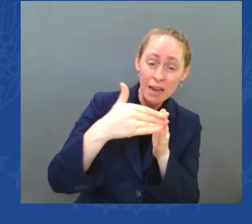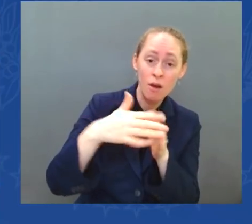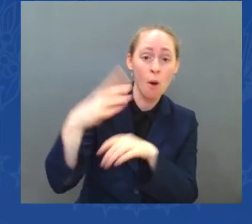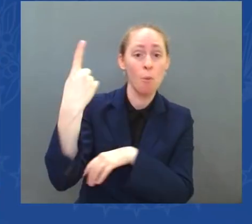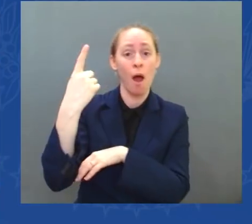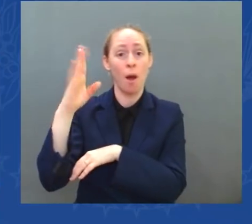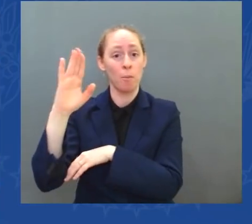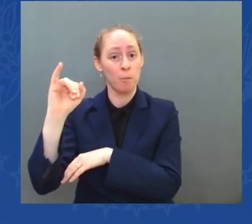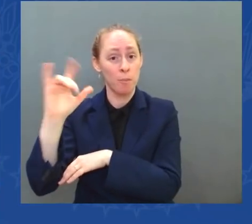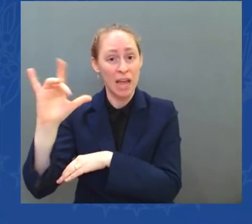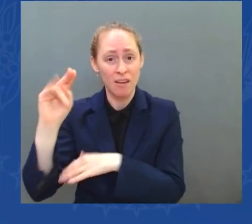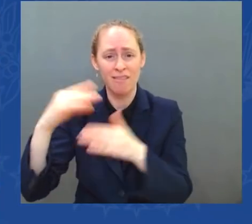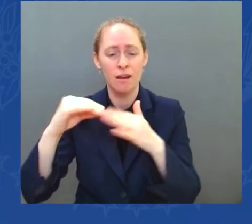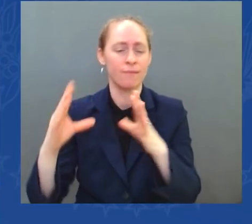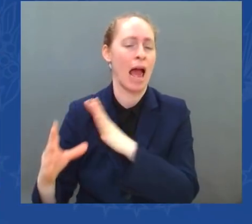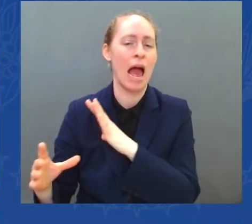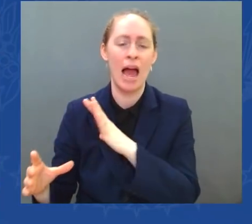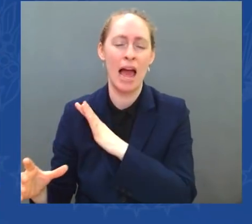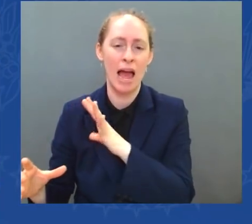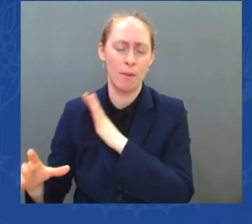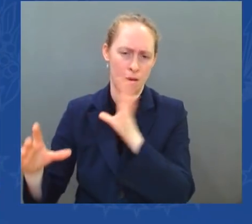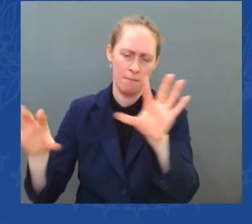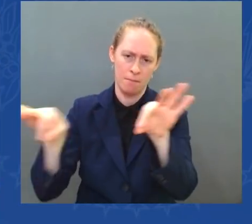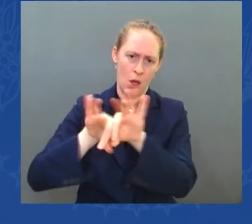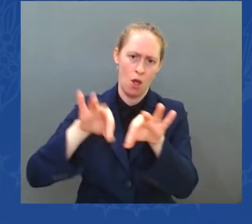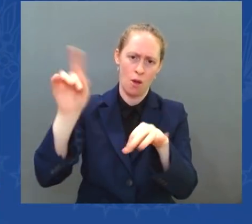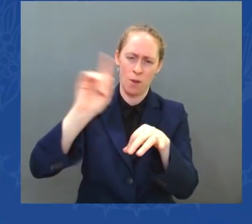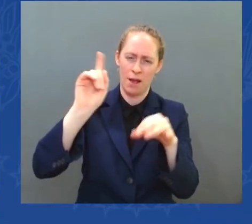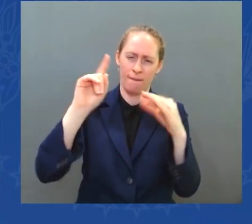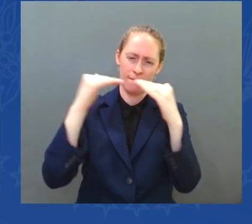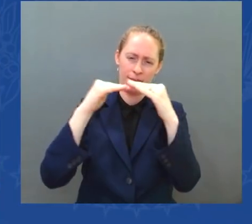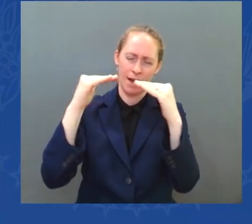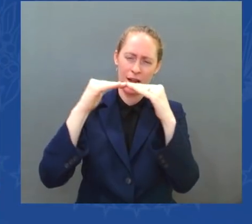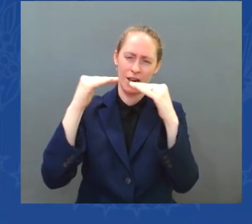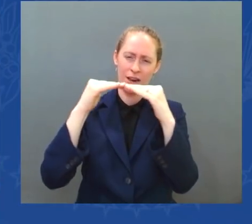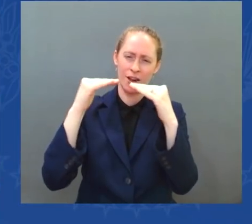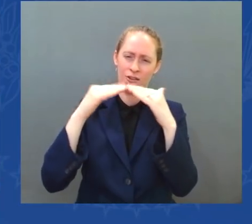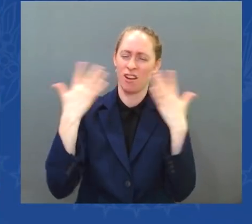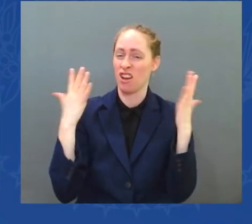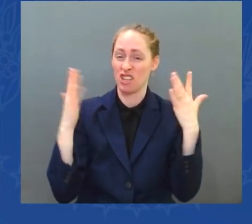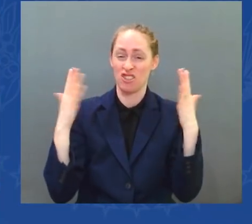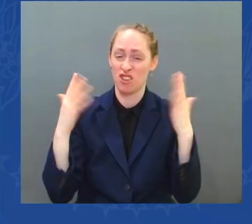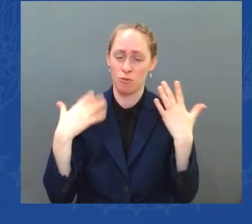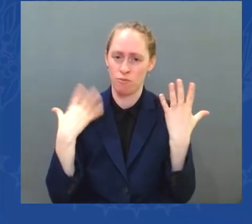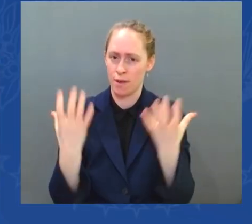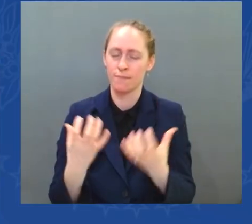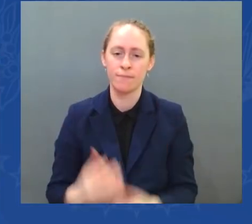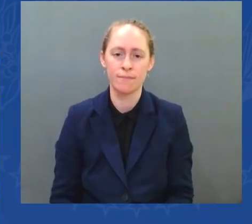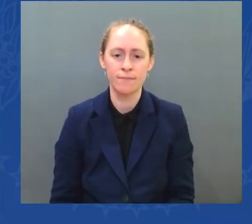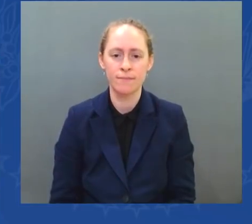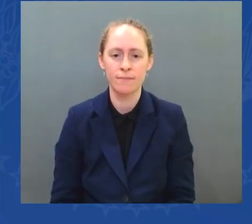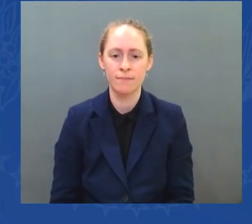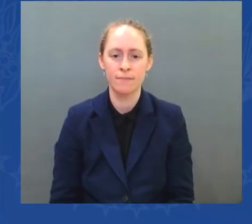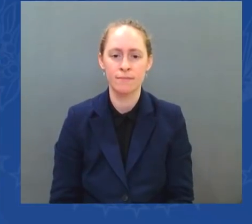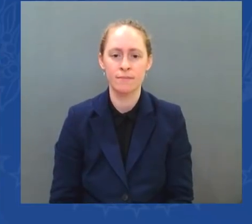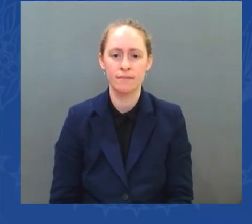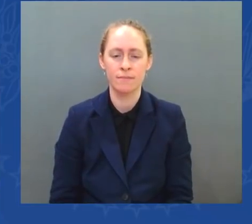not a joke. The Fortune 500 companies -- and I come from the corporate capital of the world.